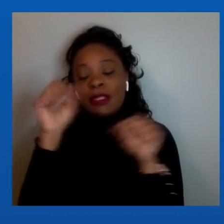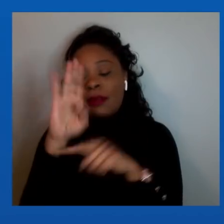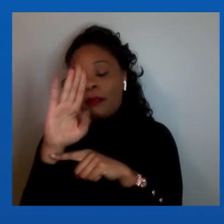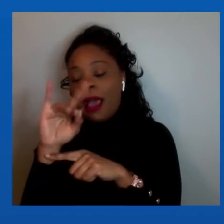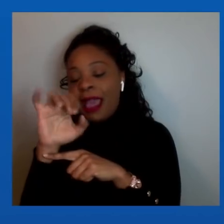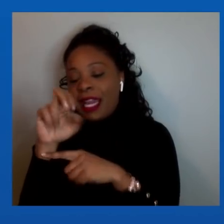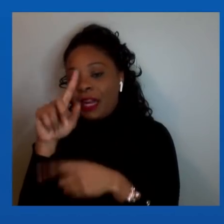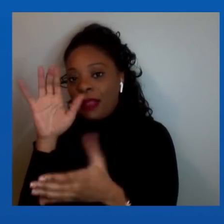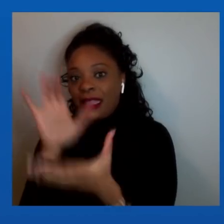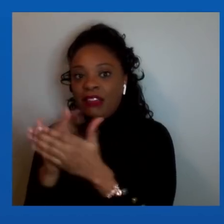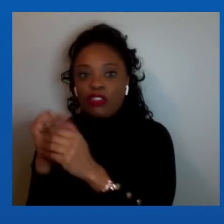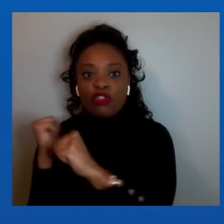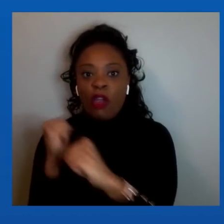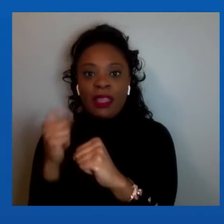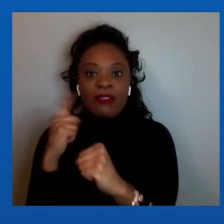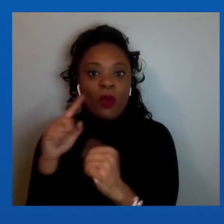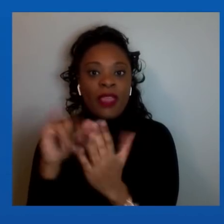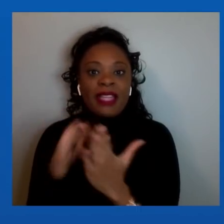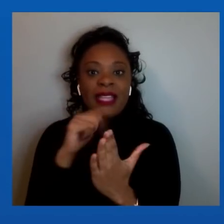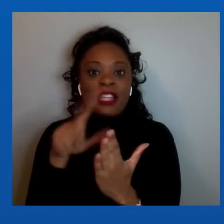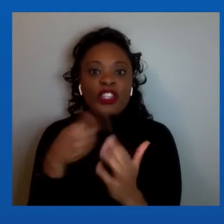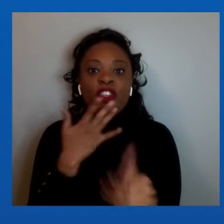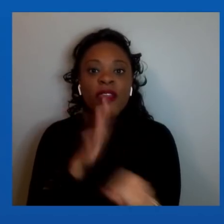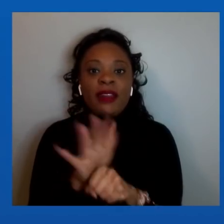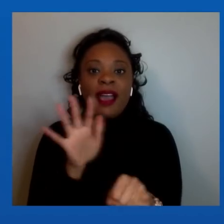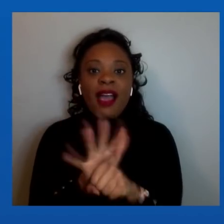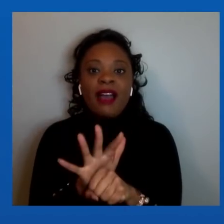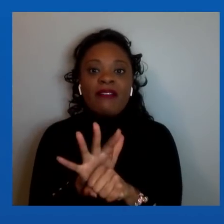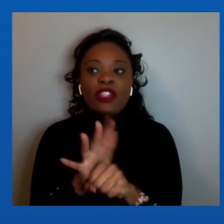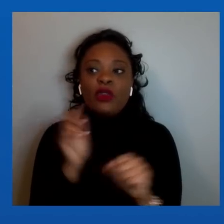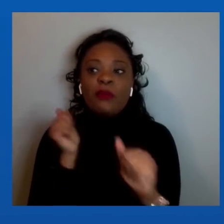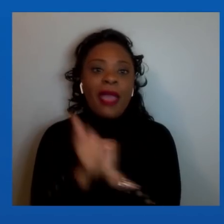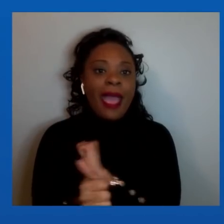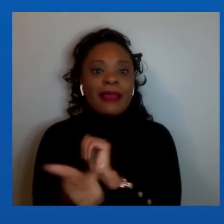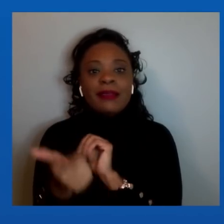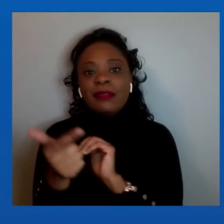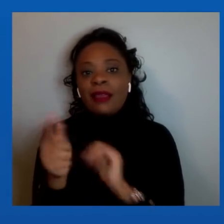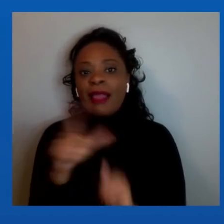in that it's not just good enough to pass legislation. You have to implement. You have to make sure